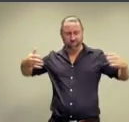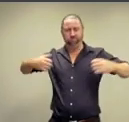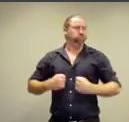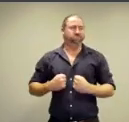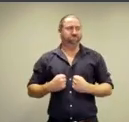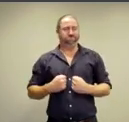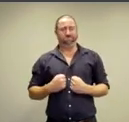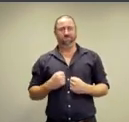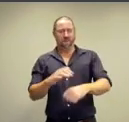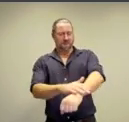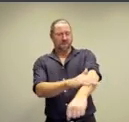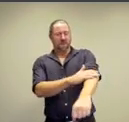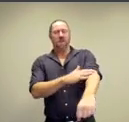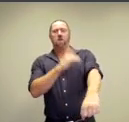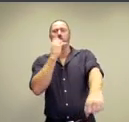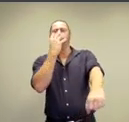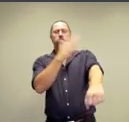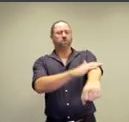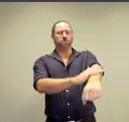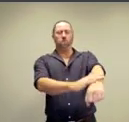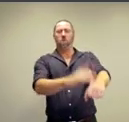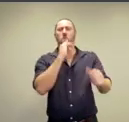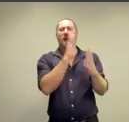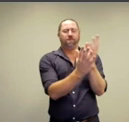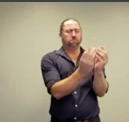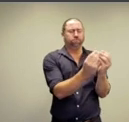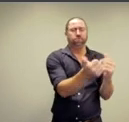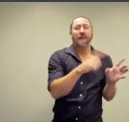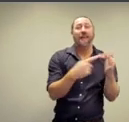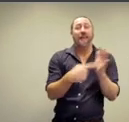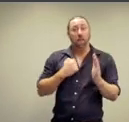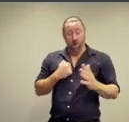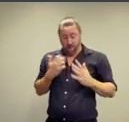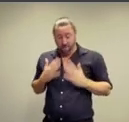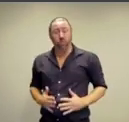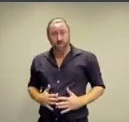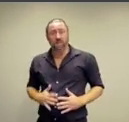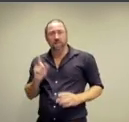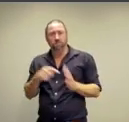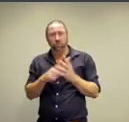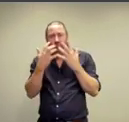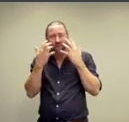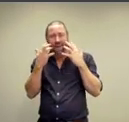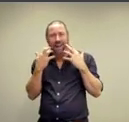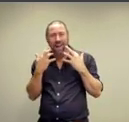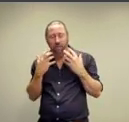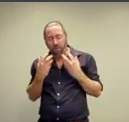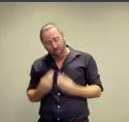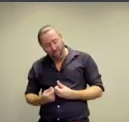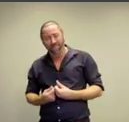and beautiful, the wearer's body will slowly wrinkle and decompose and I love that kind of permanence and impermanence